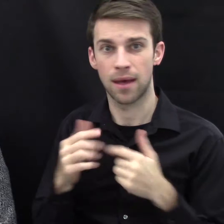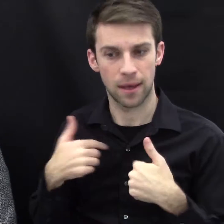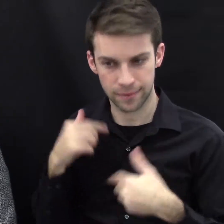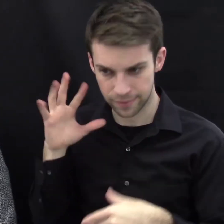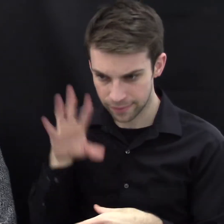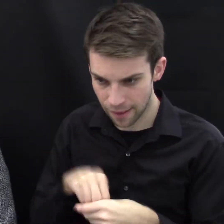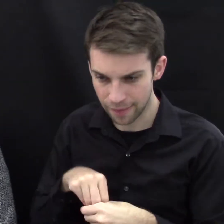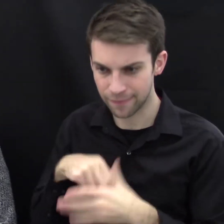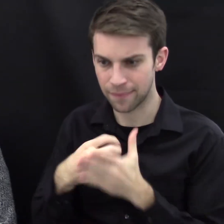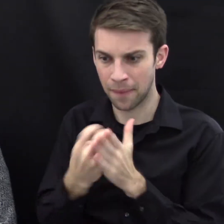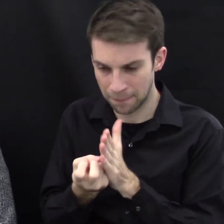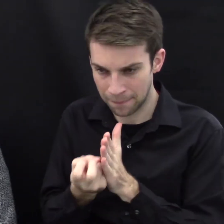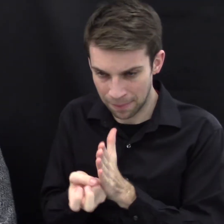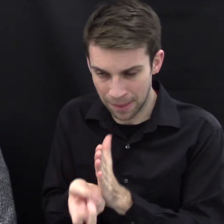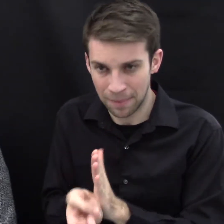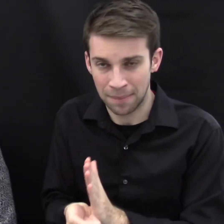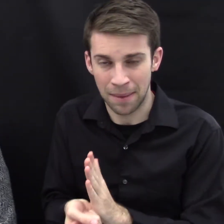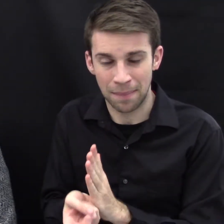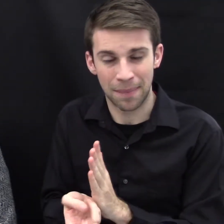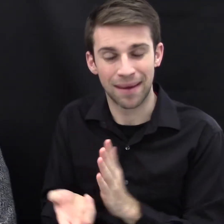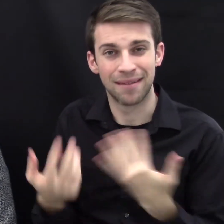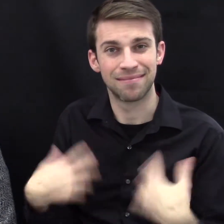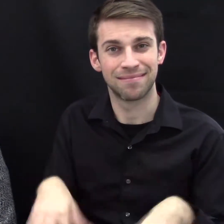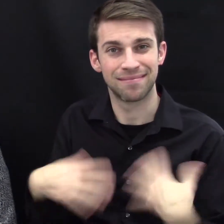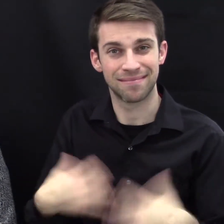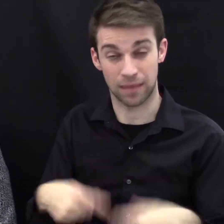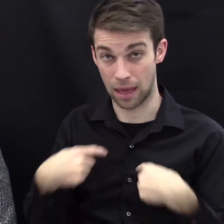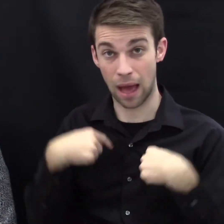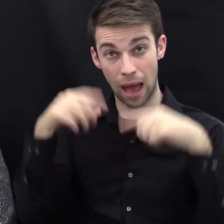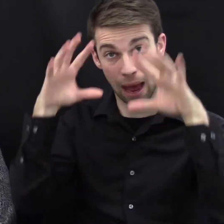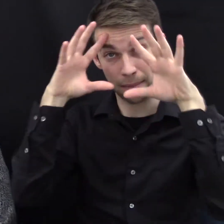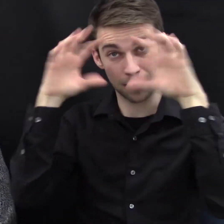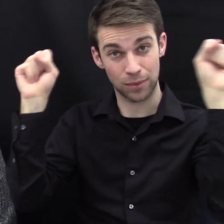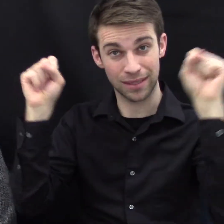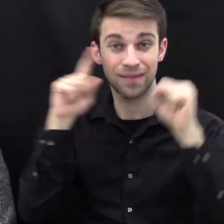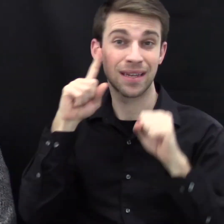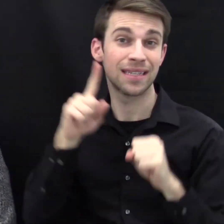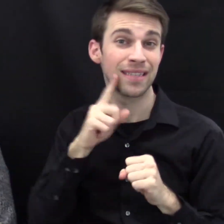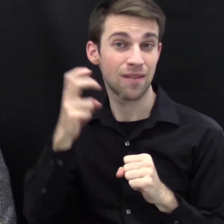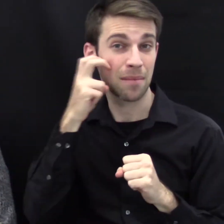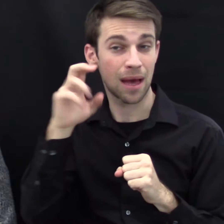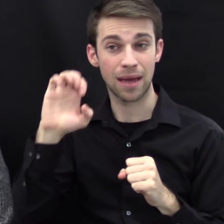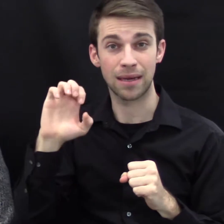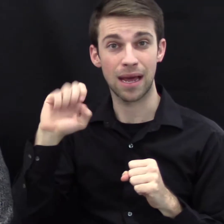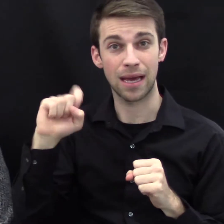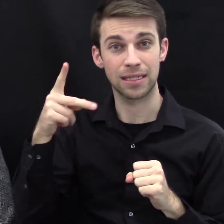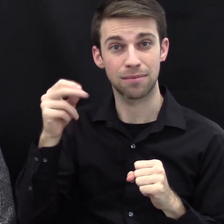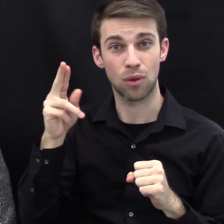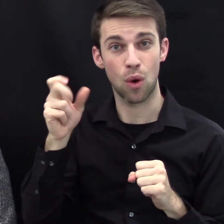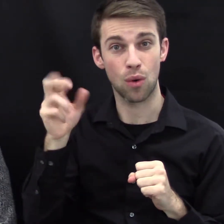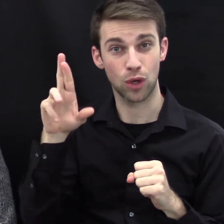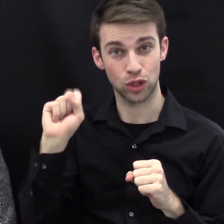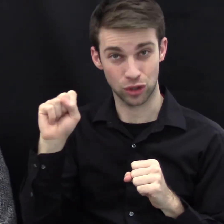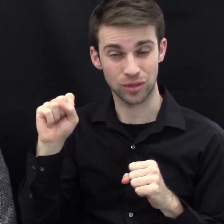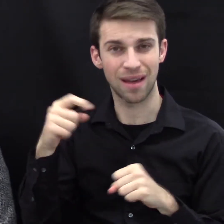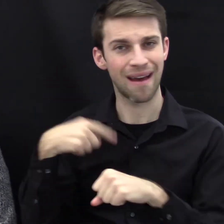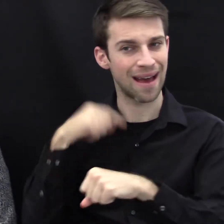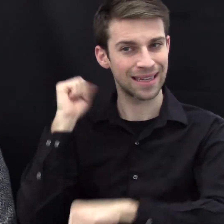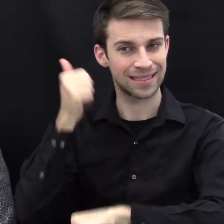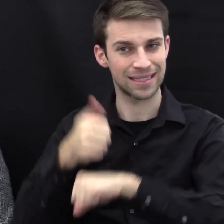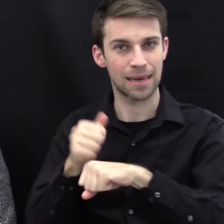I am the president of Deaf-Blind Explorers and I have set up trips for people who are